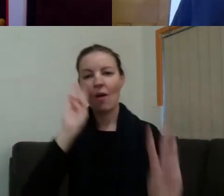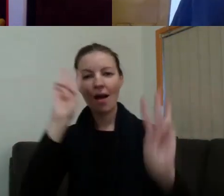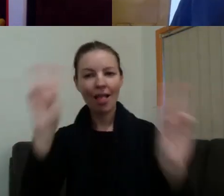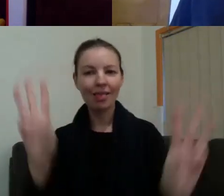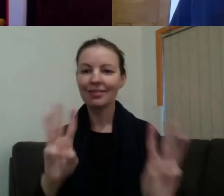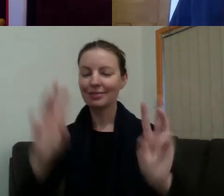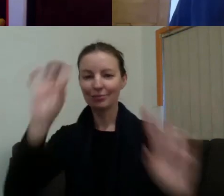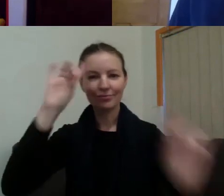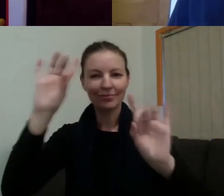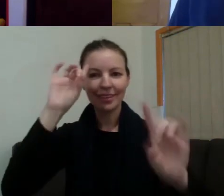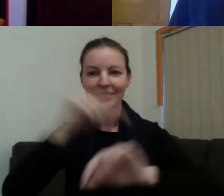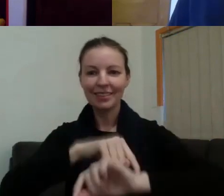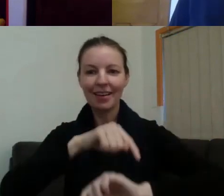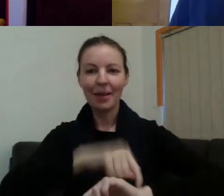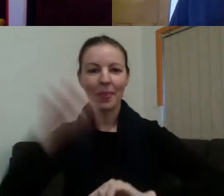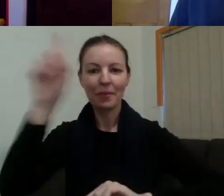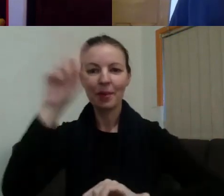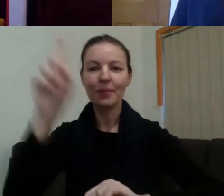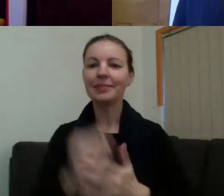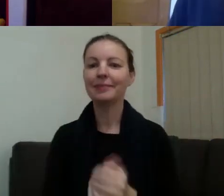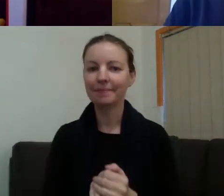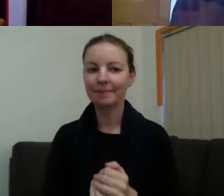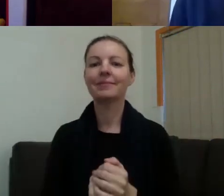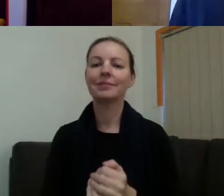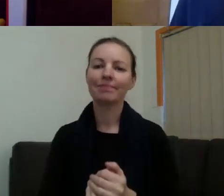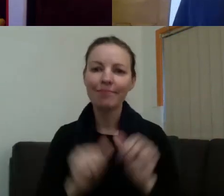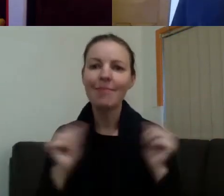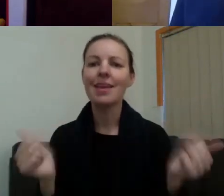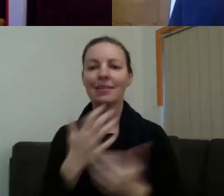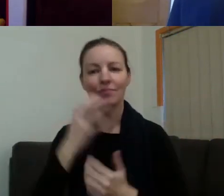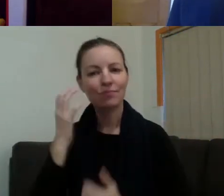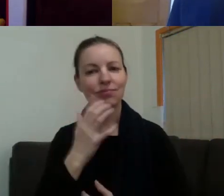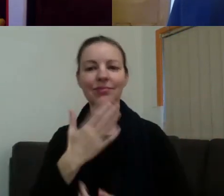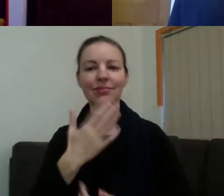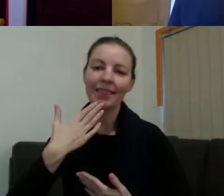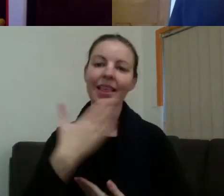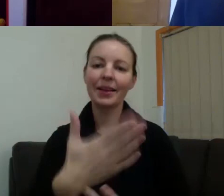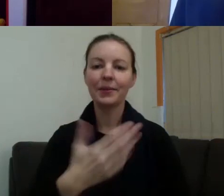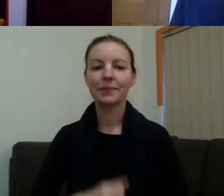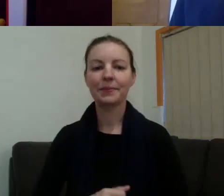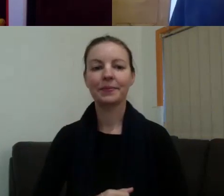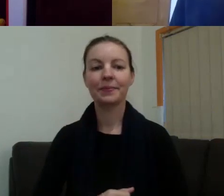all in. So, yeah. A big thank you. A reminder - if you haven't, to take a